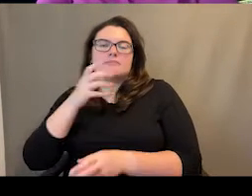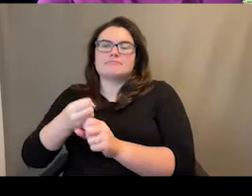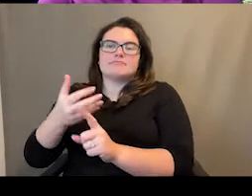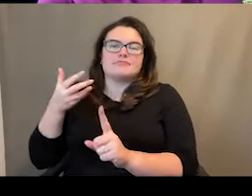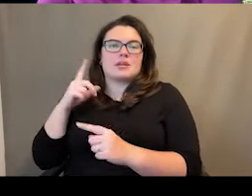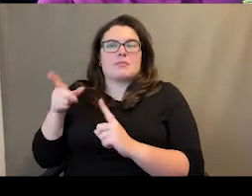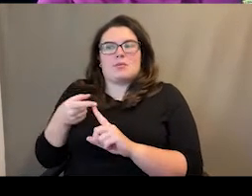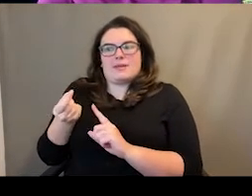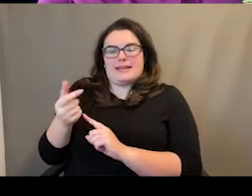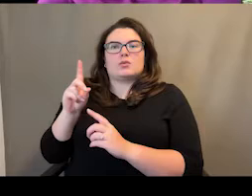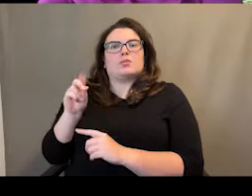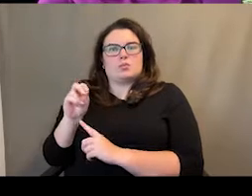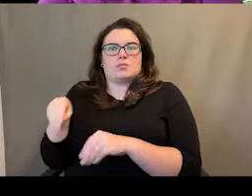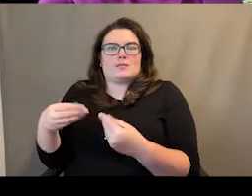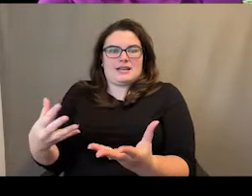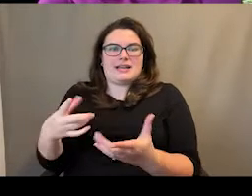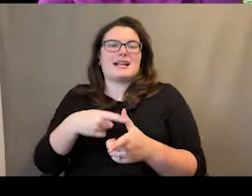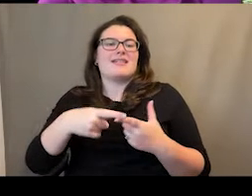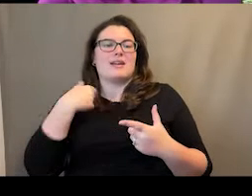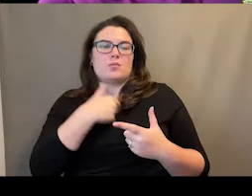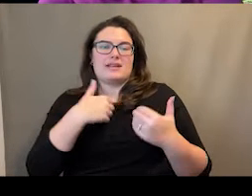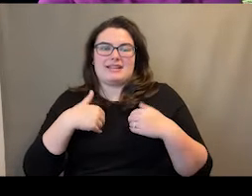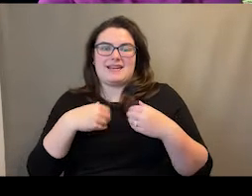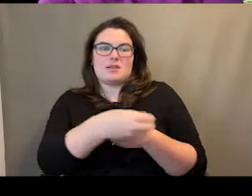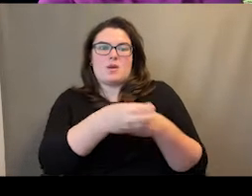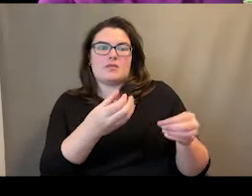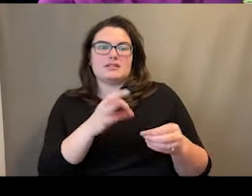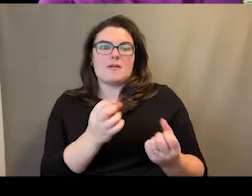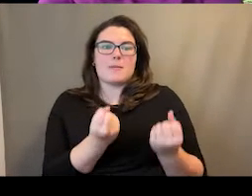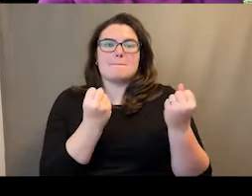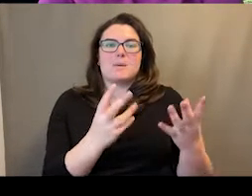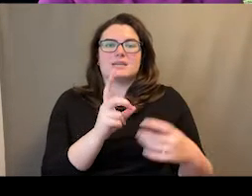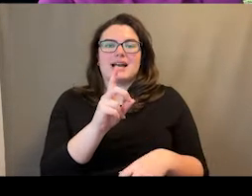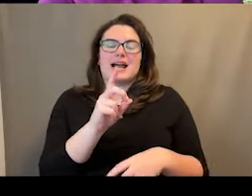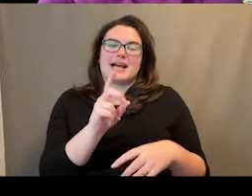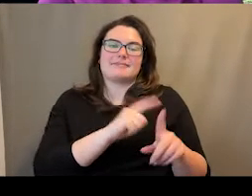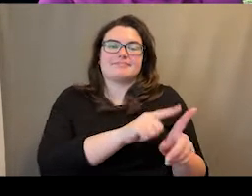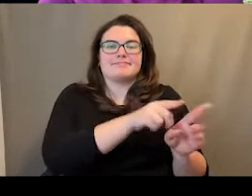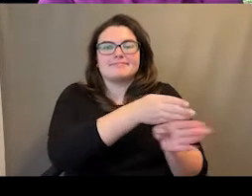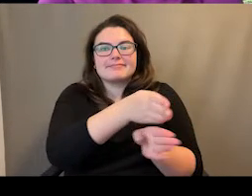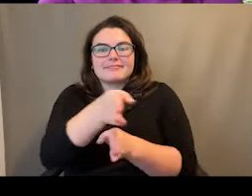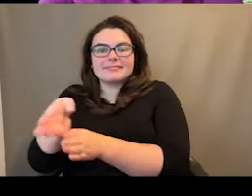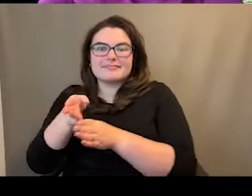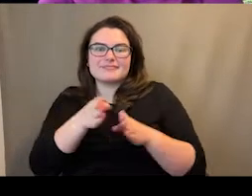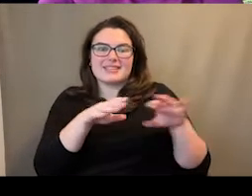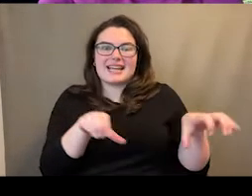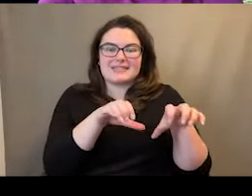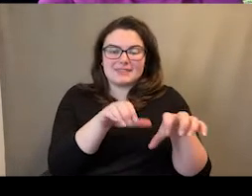the Office of Multidisciplinary Activities. Under the leadership, we have all of the wonderful program directors and